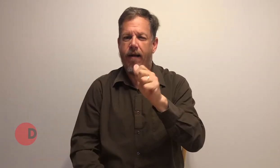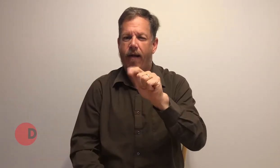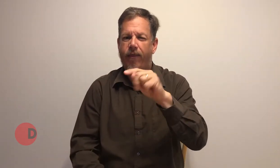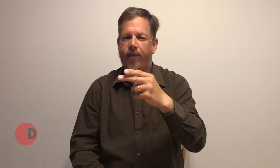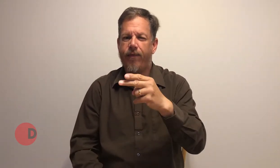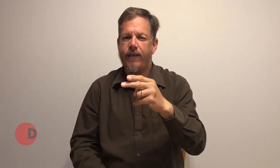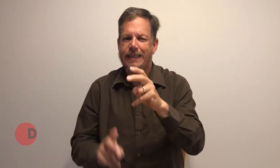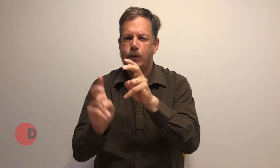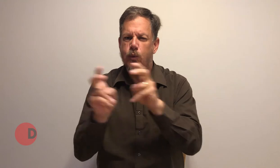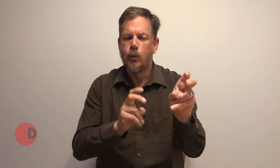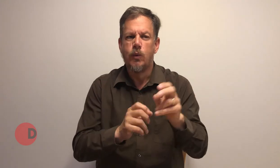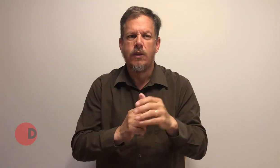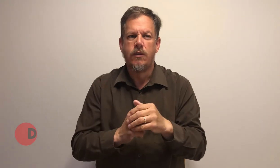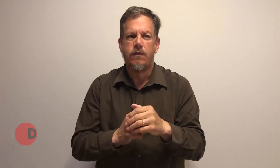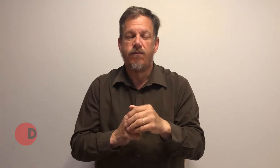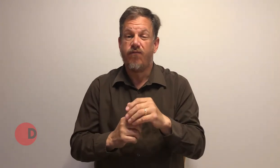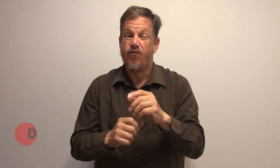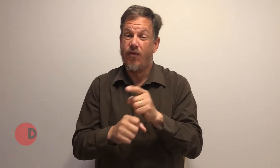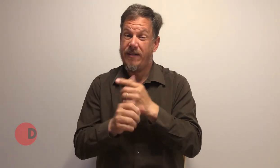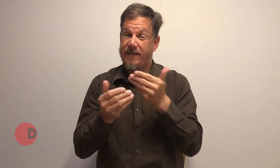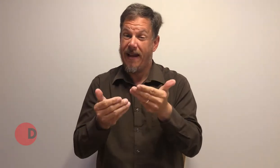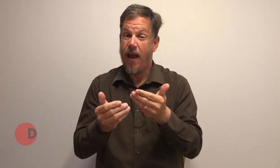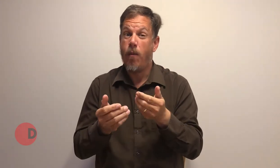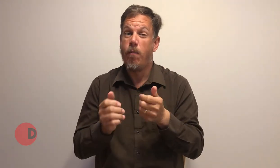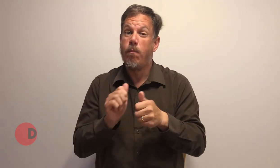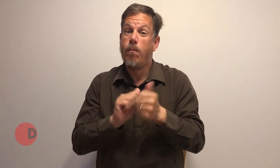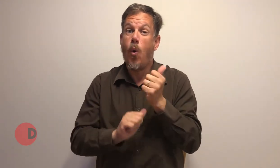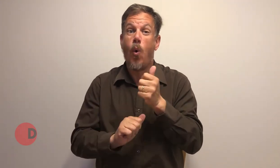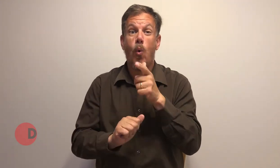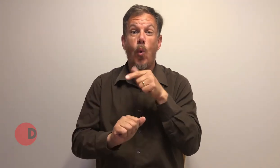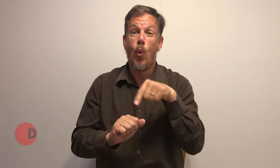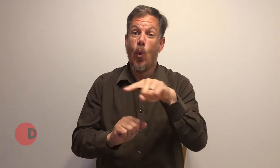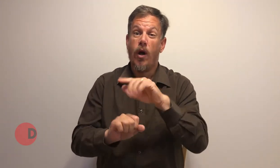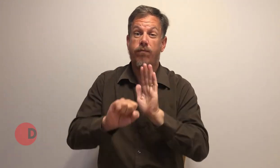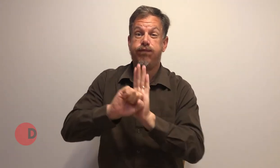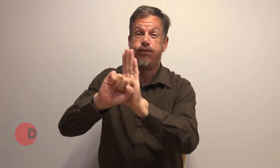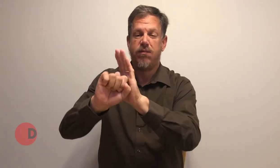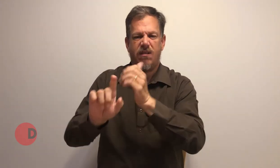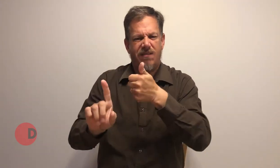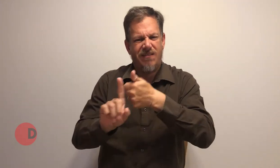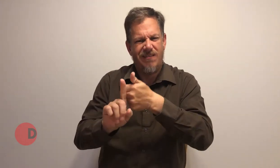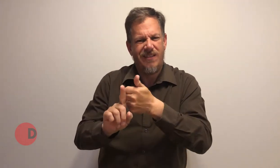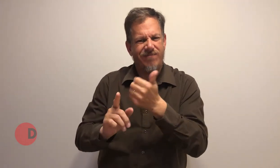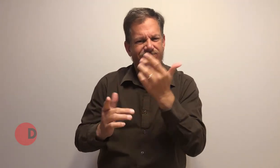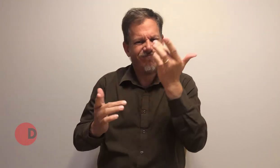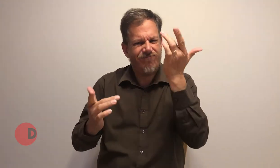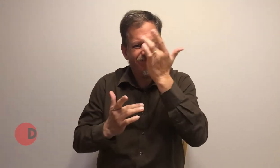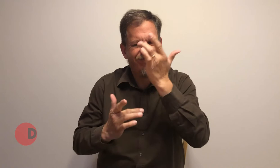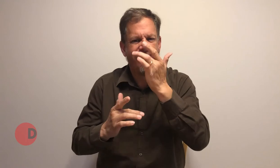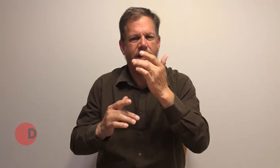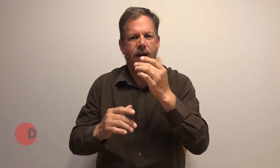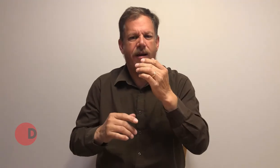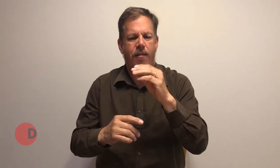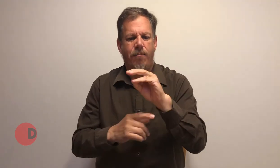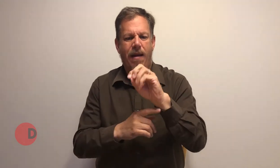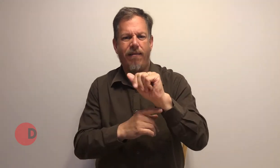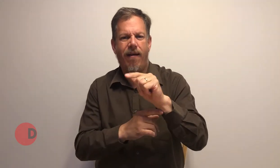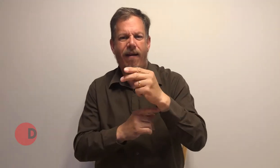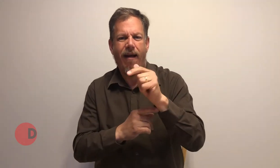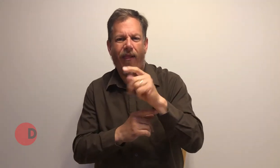health issues. Right now, most of the people who are pushing who experience mental health and